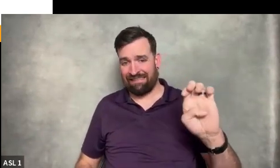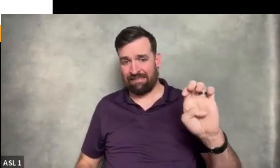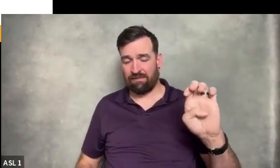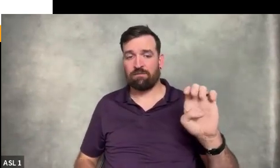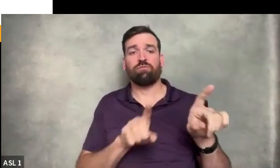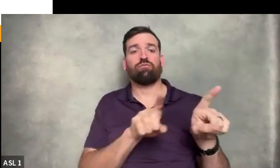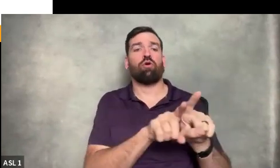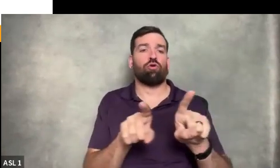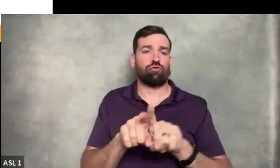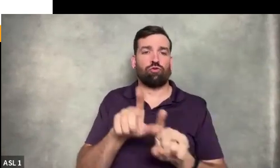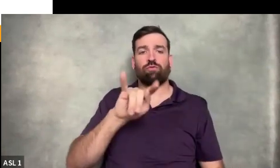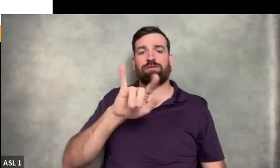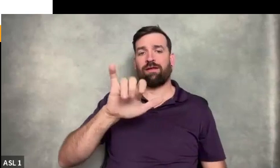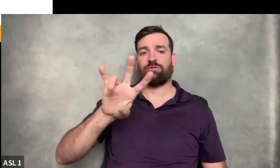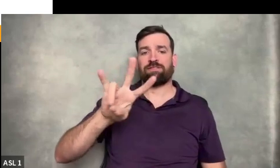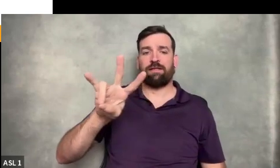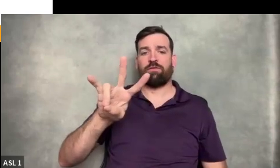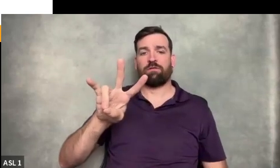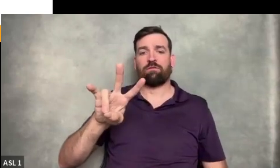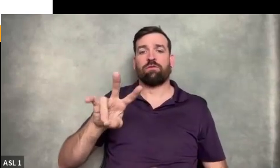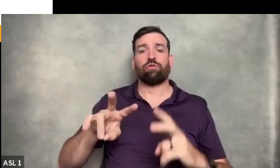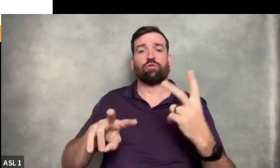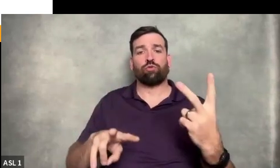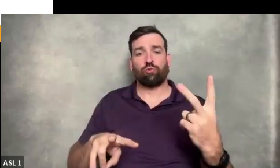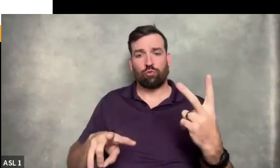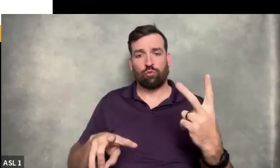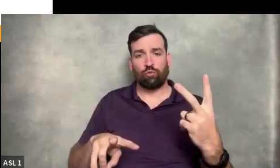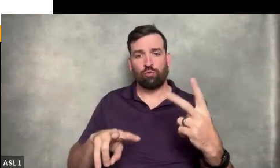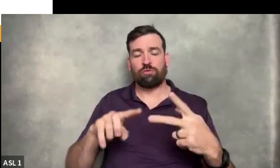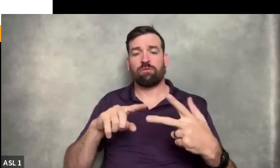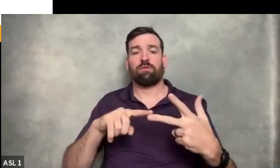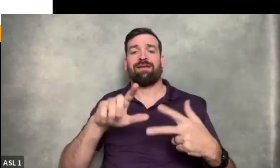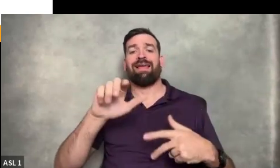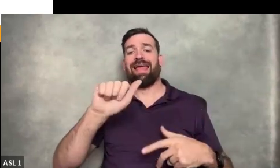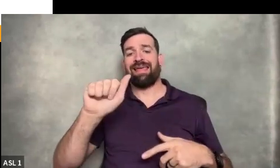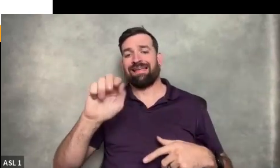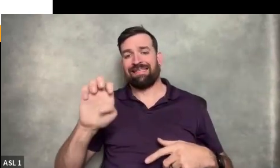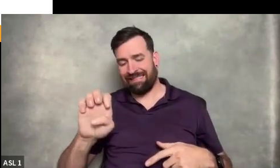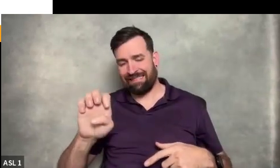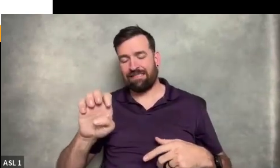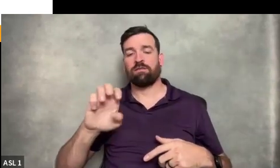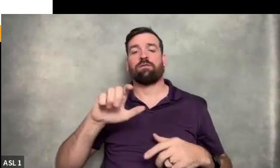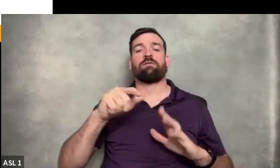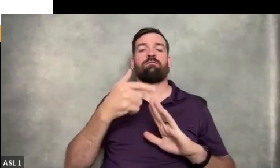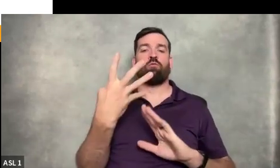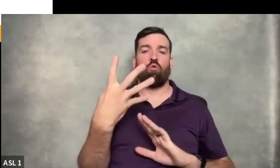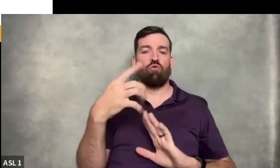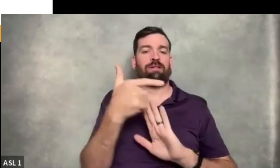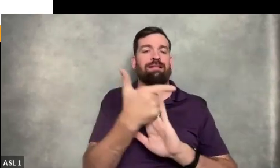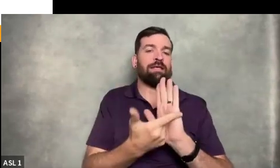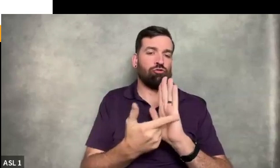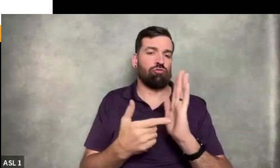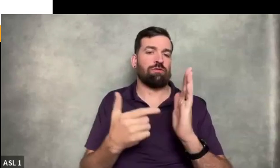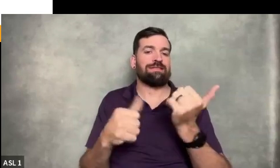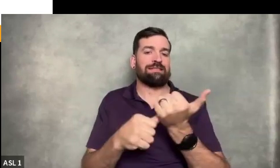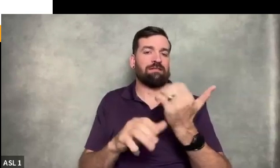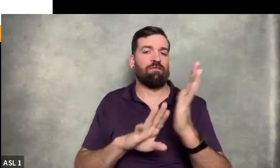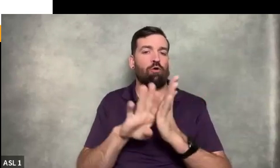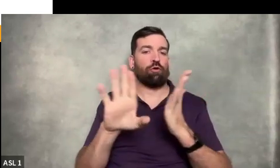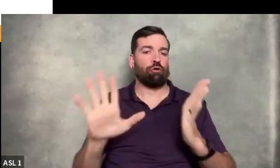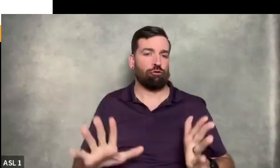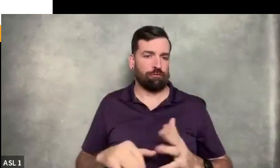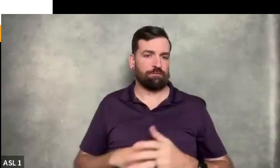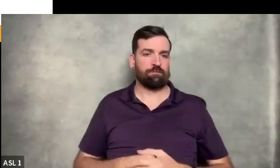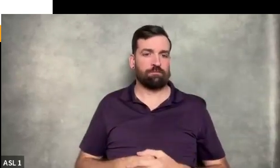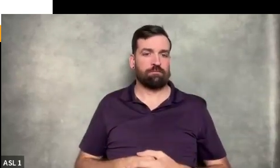as Title VII chapters 2-Ombudsman, 3-ANE, and 4-Legal Assistance Developer. Areas to address